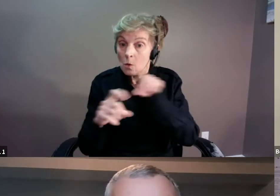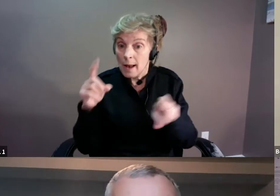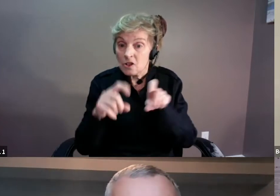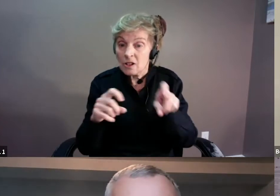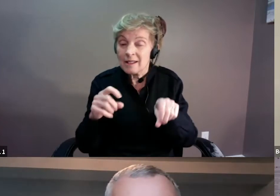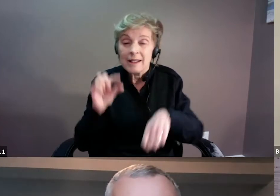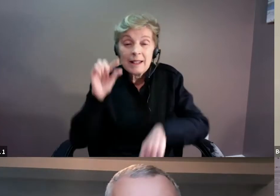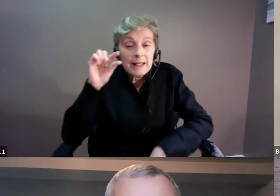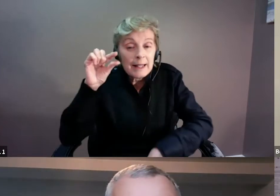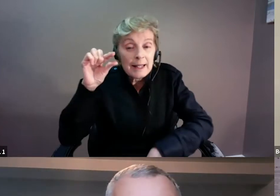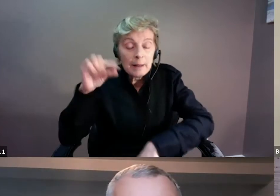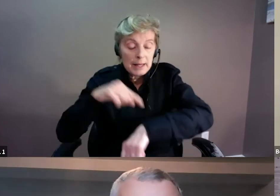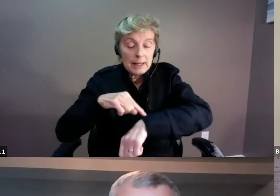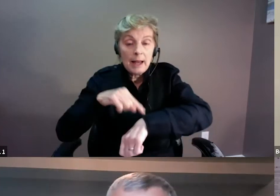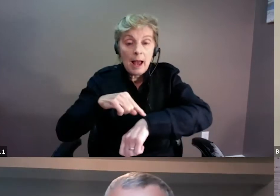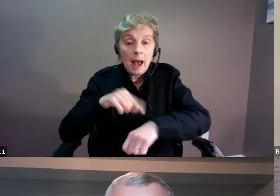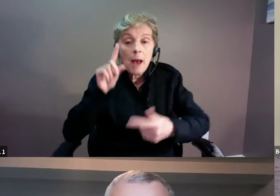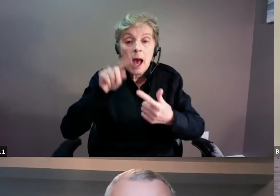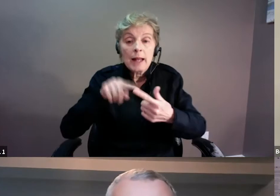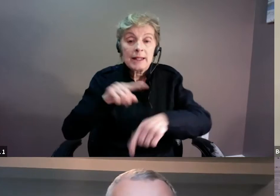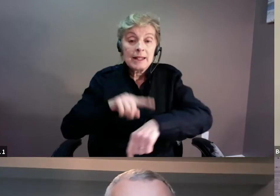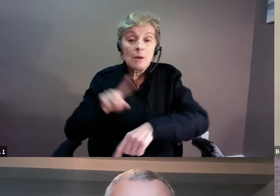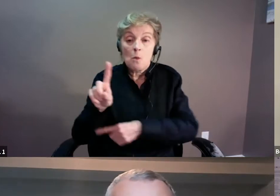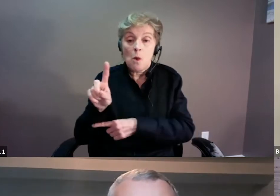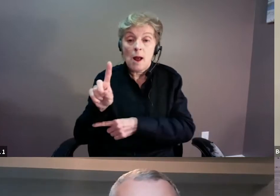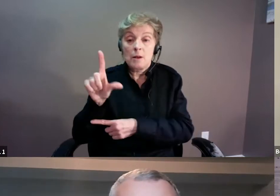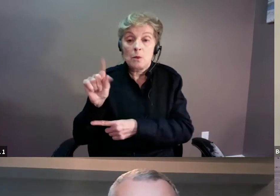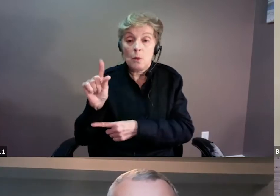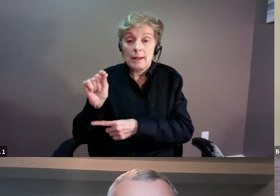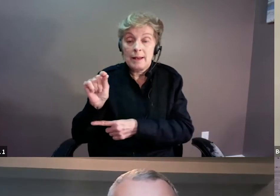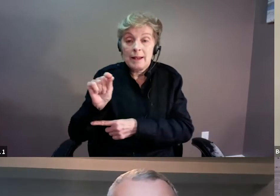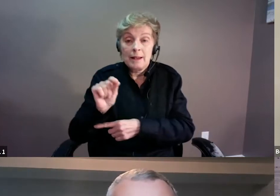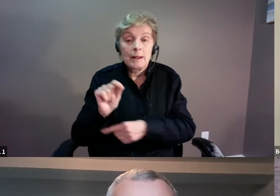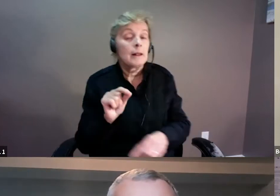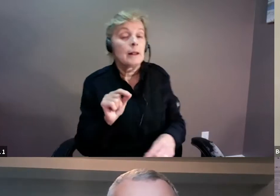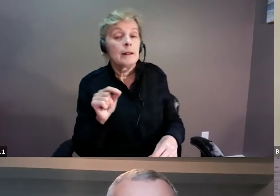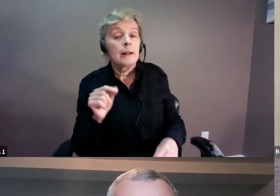more time here, we have until 1:20. I'm unmuting myself. Sorry, that's one